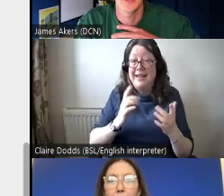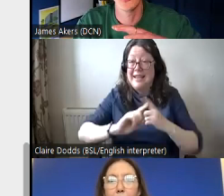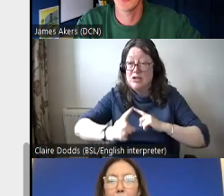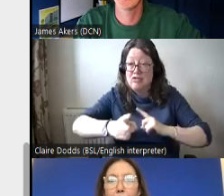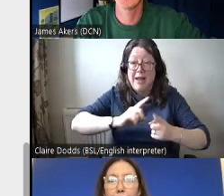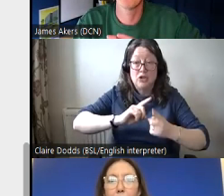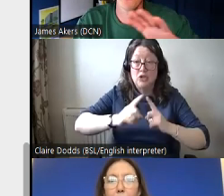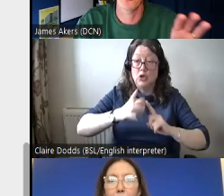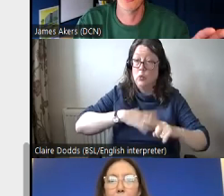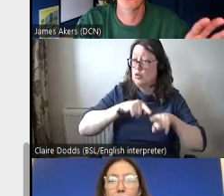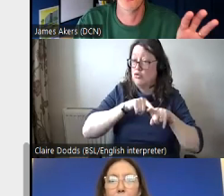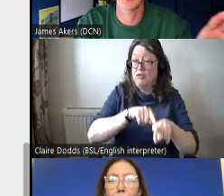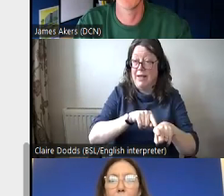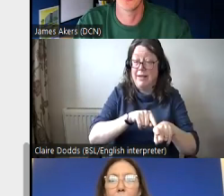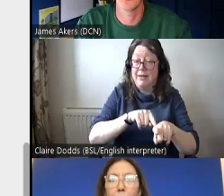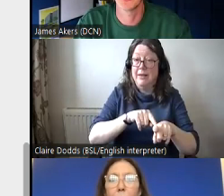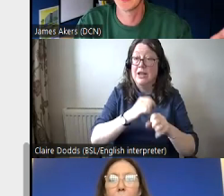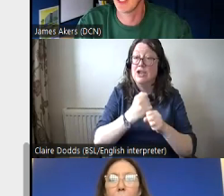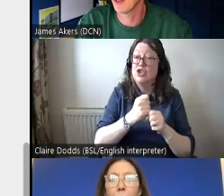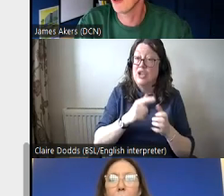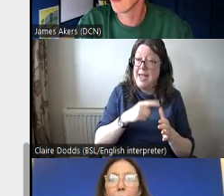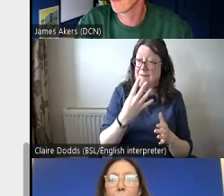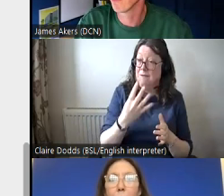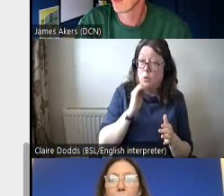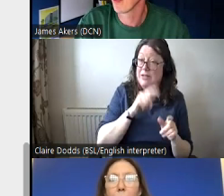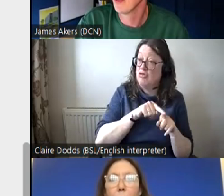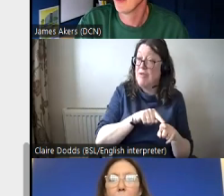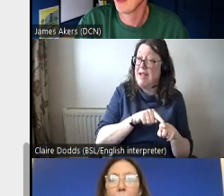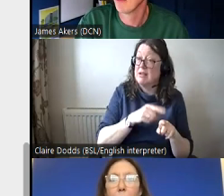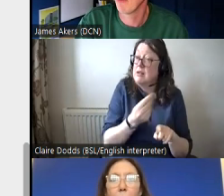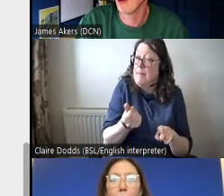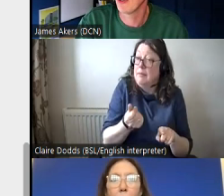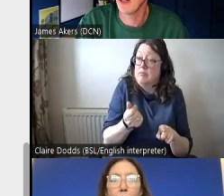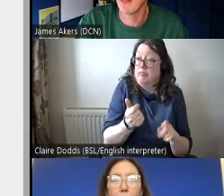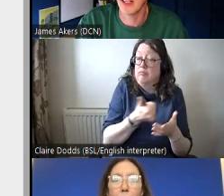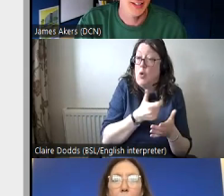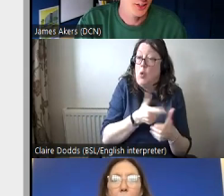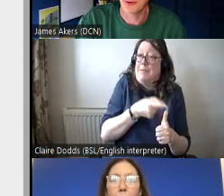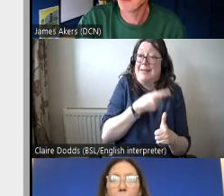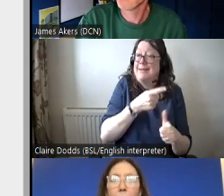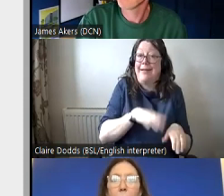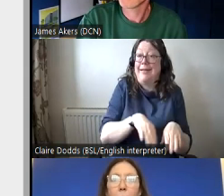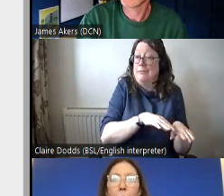Google Analytics 4 will track some of those as standard. If I look in the event section,